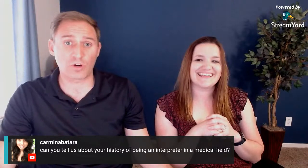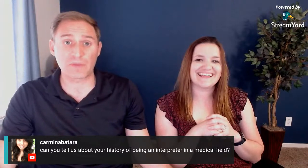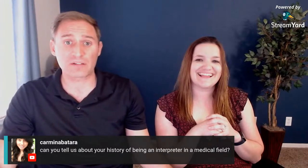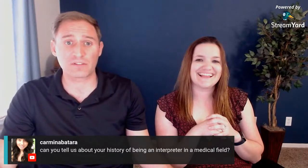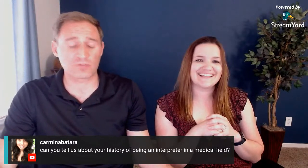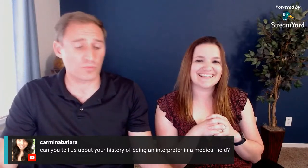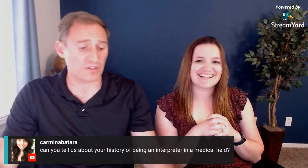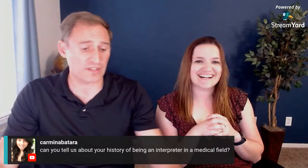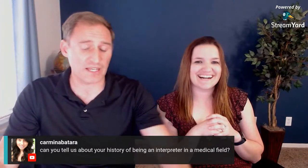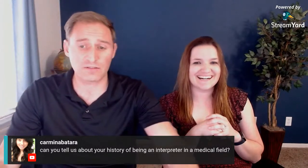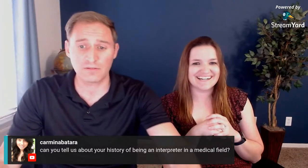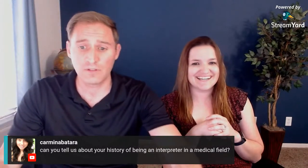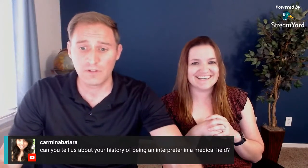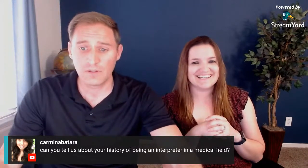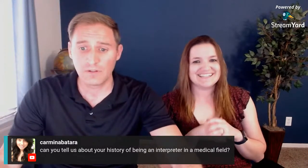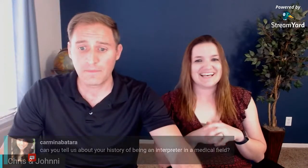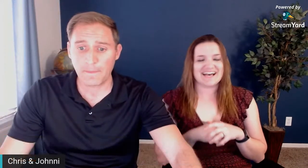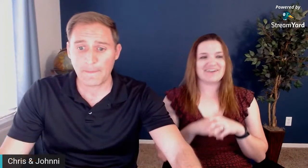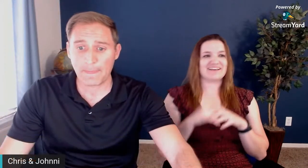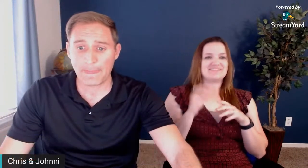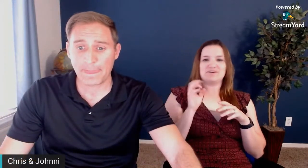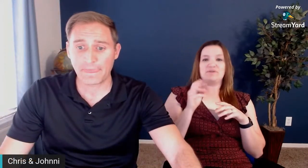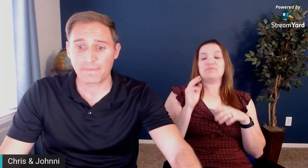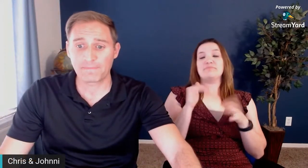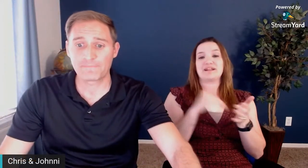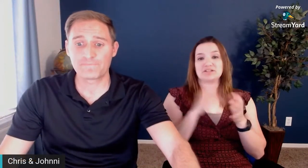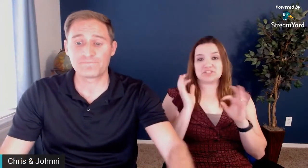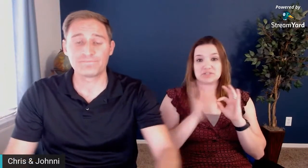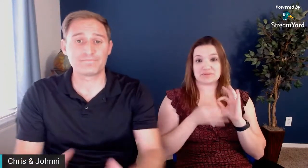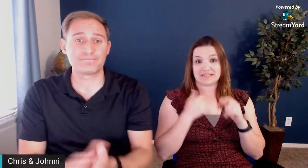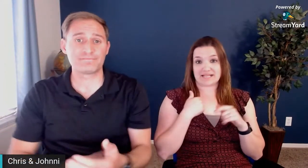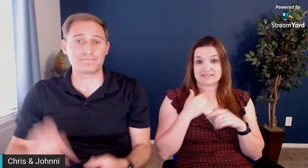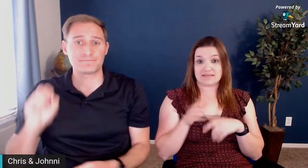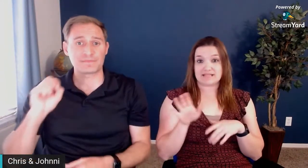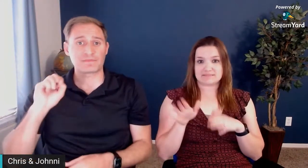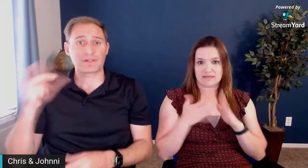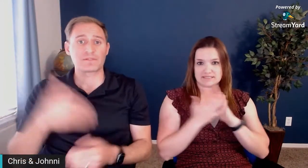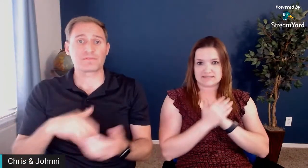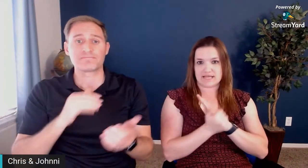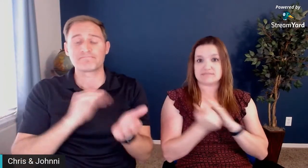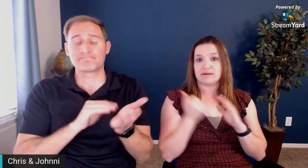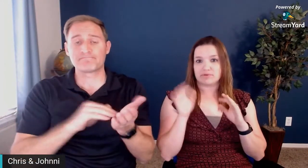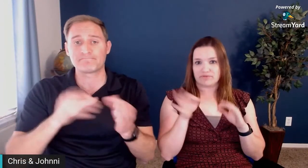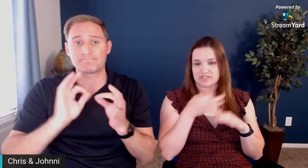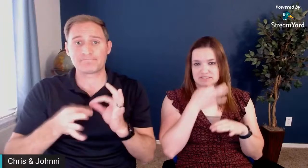medical interpreting than i do okay so medical interpreting that's that's my that's my profession